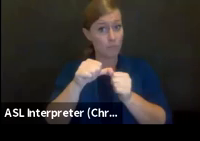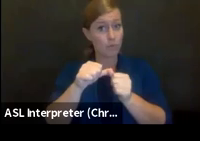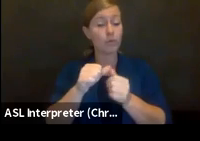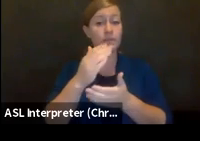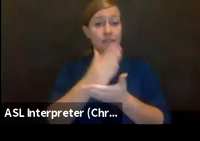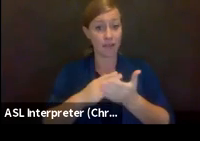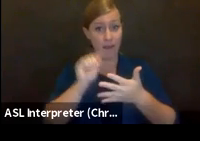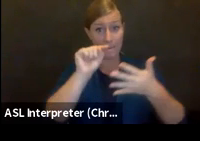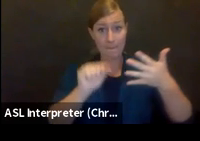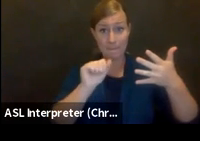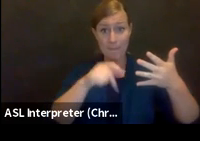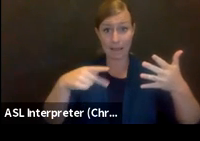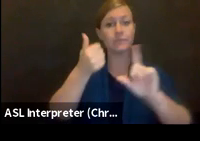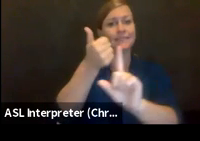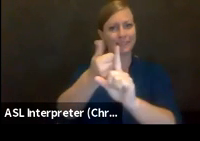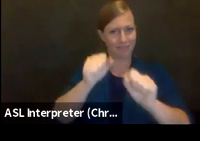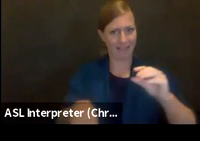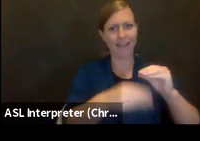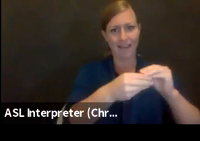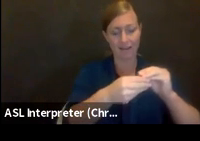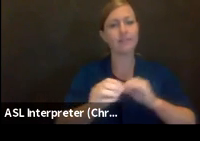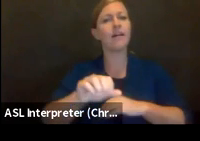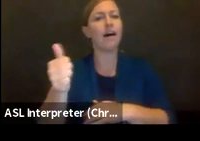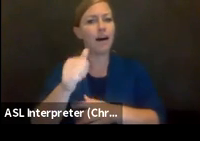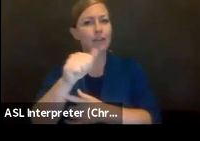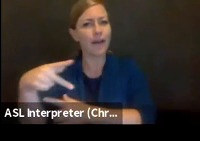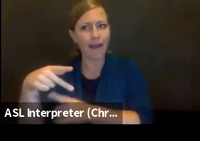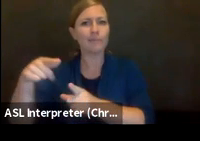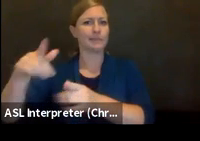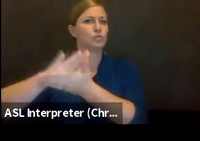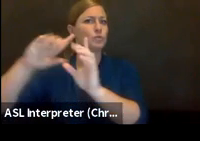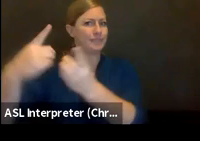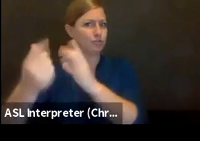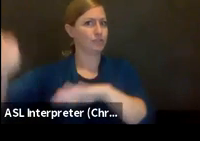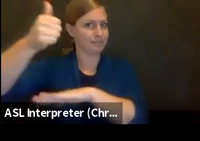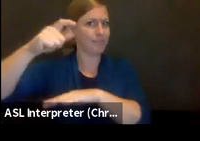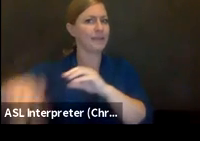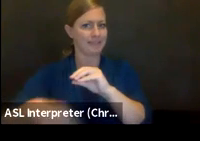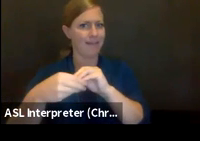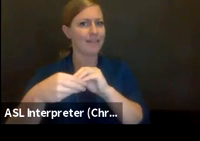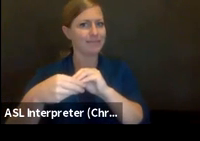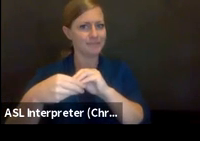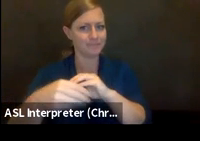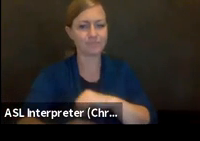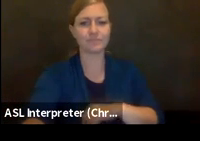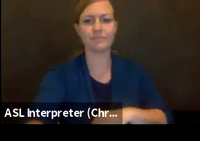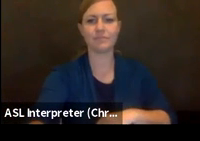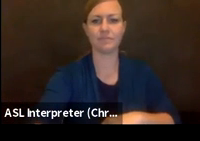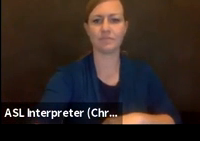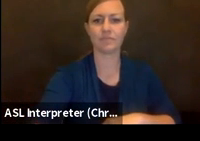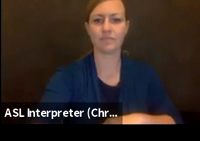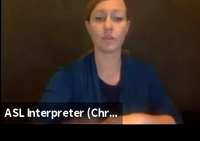ESD 189 - Amy Colburn: And there are some things that your district will have to approve for you. So if you're trying to add something like near pod so near pot is